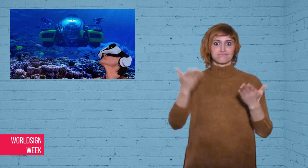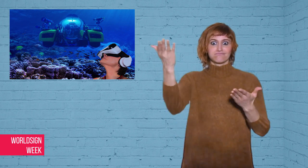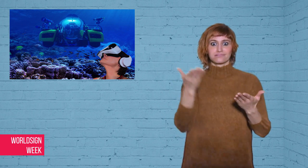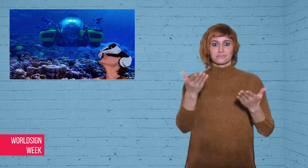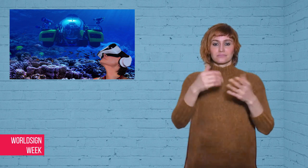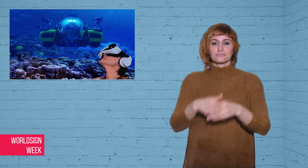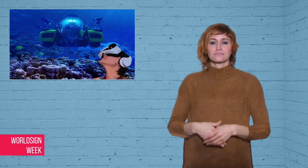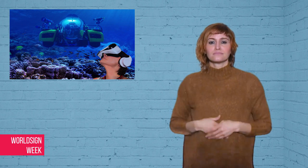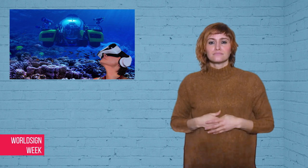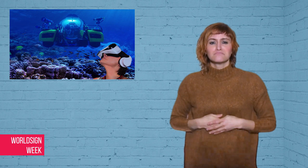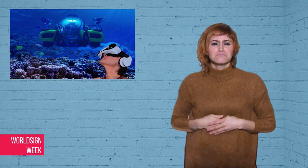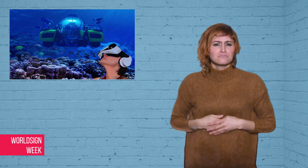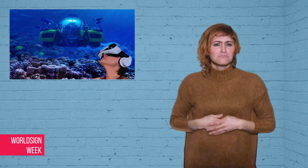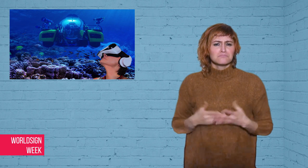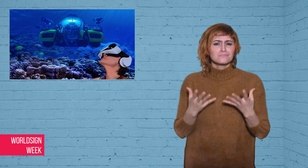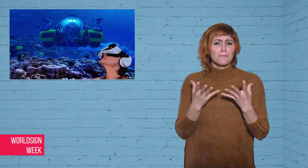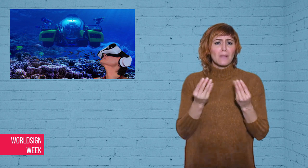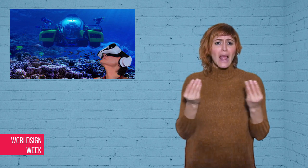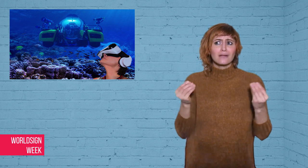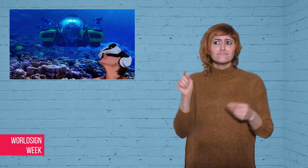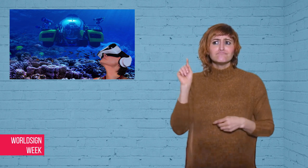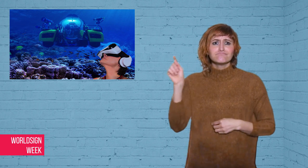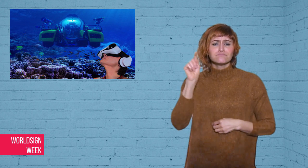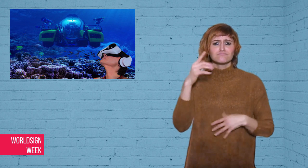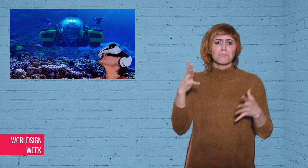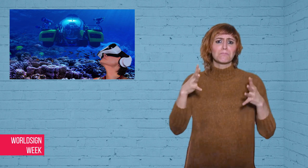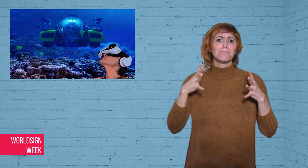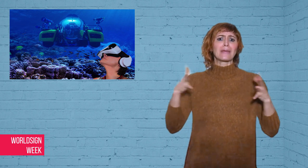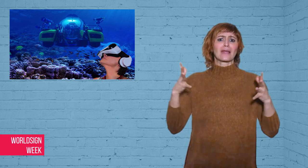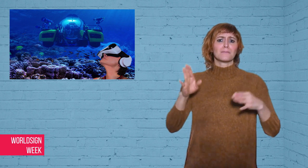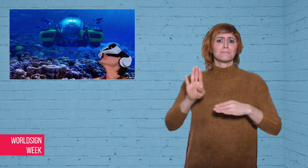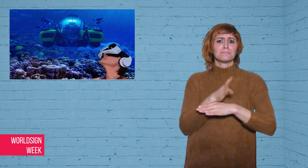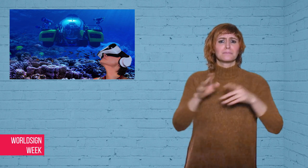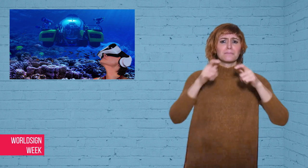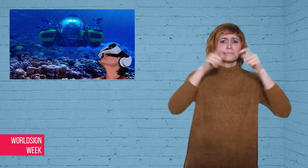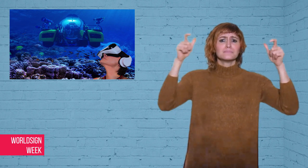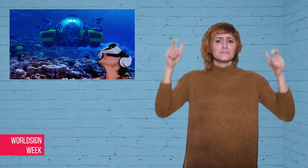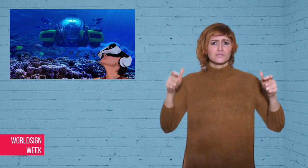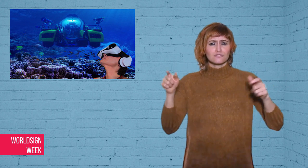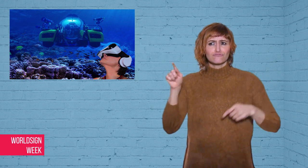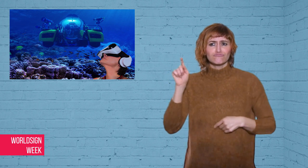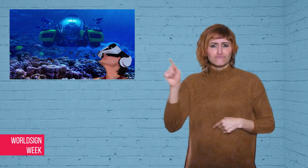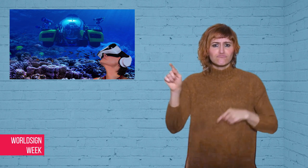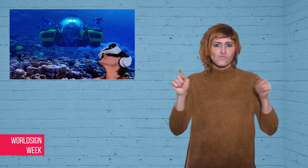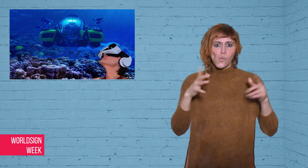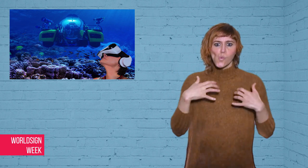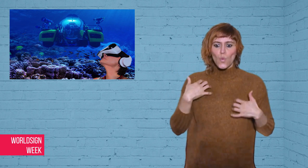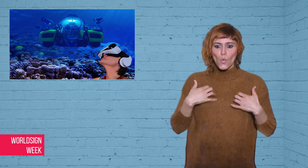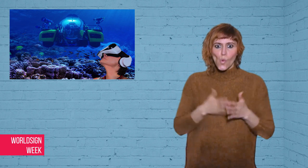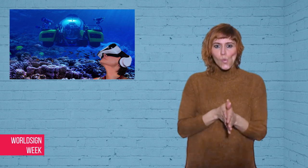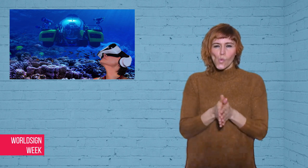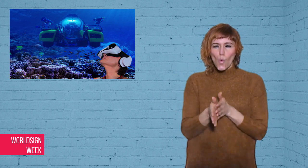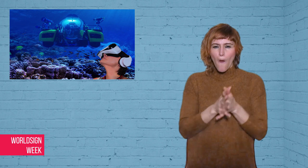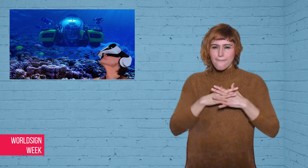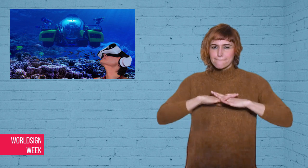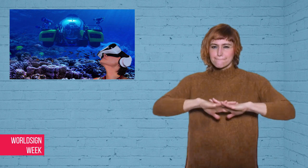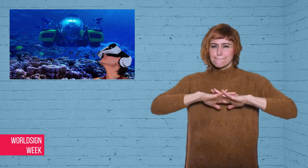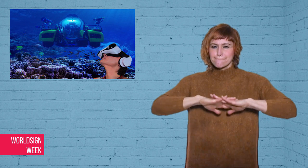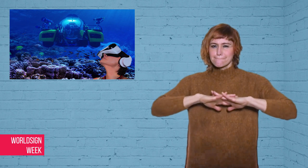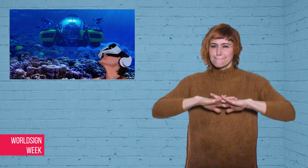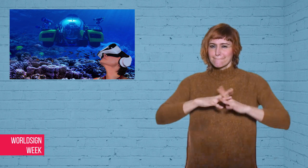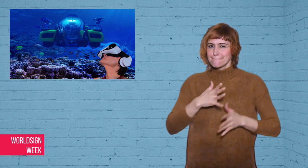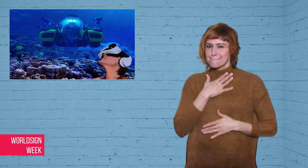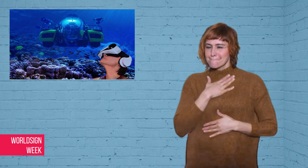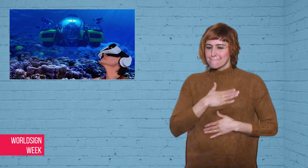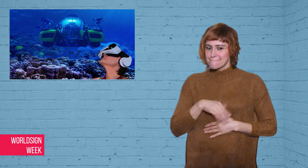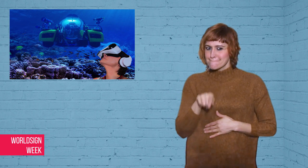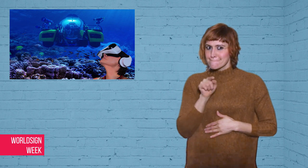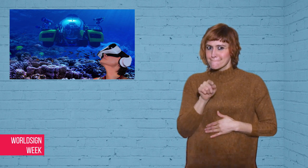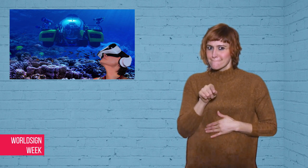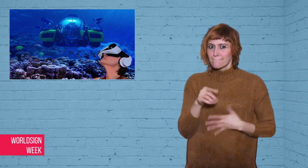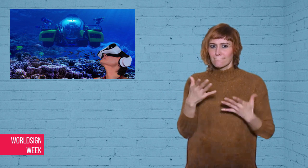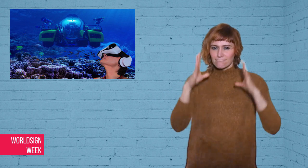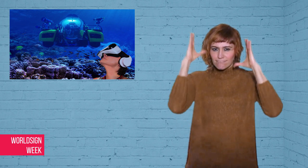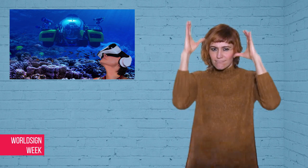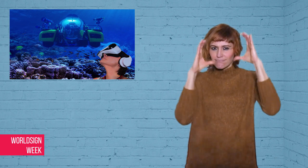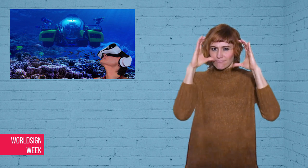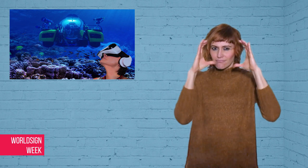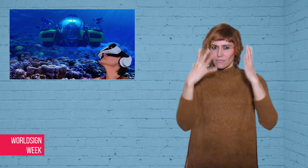so in the future we can expect to